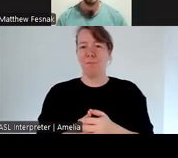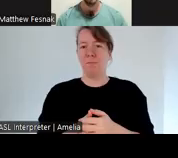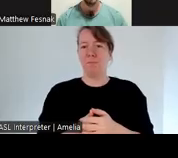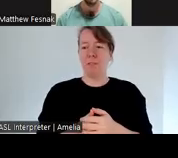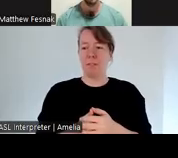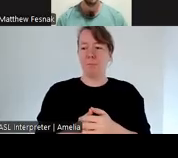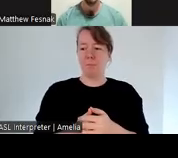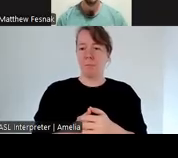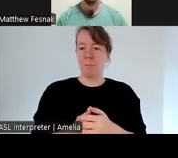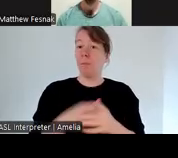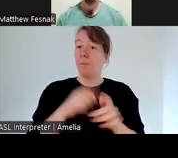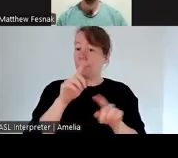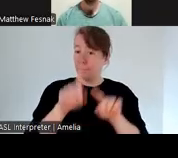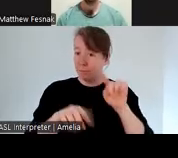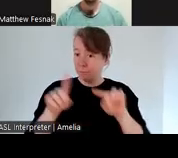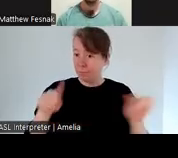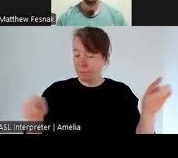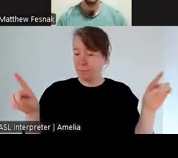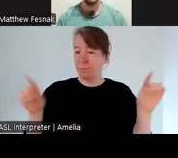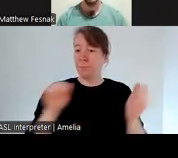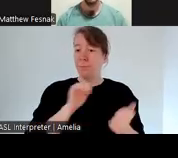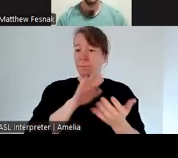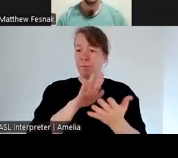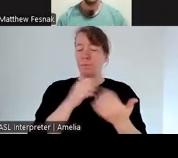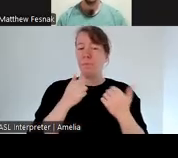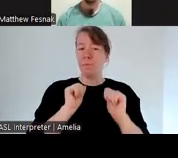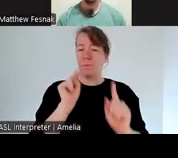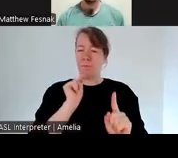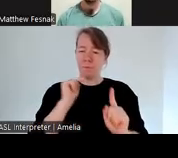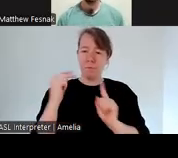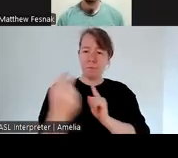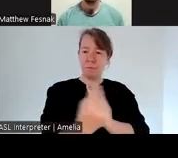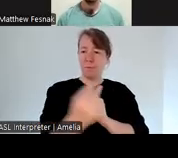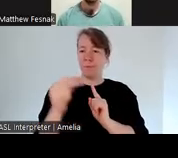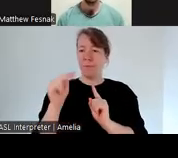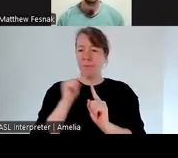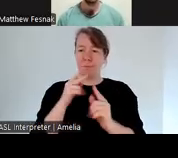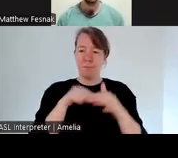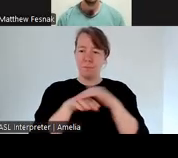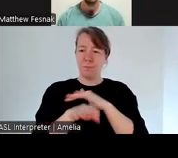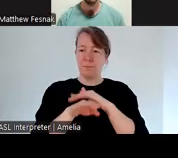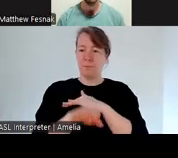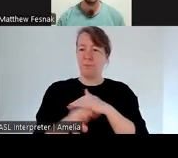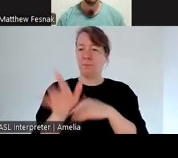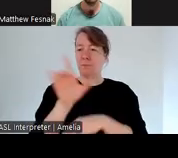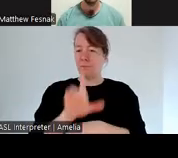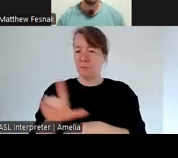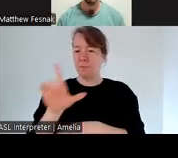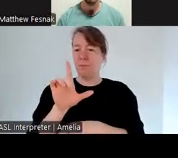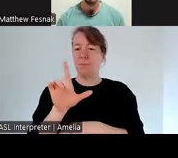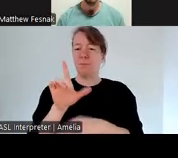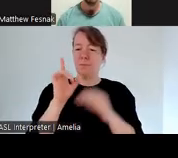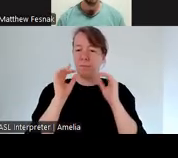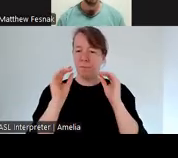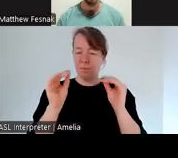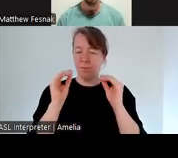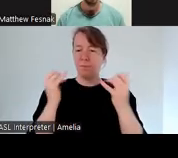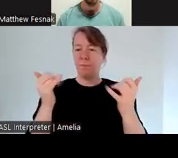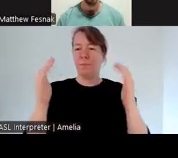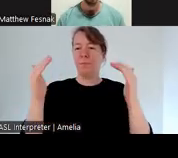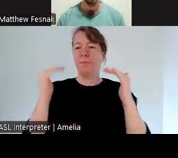in trying to consider all aspects of accessible library teaching. Now we're going to move forward into sort of a few prepared questions